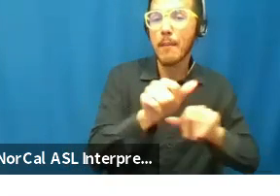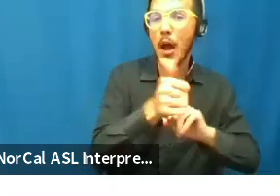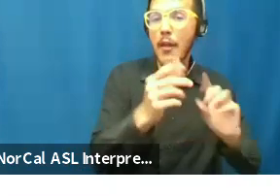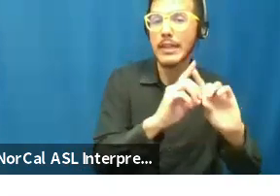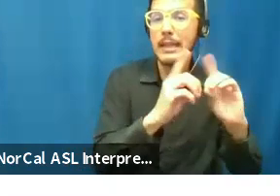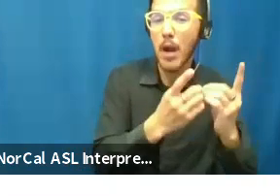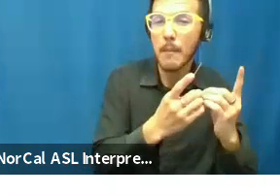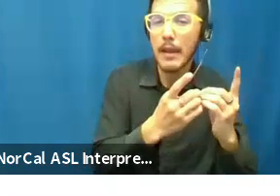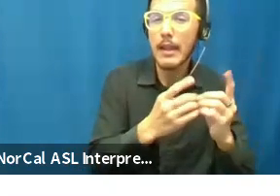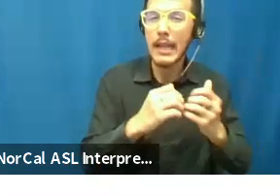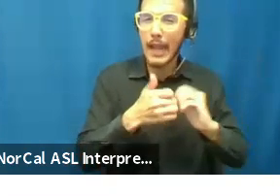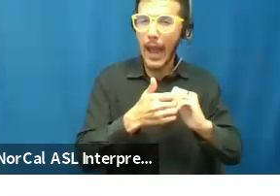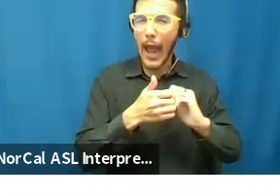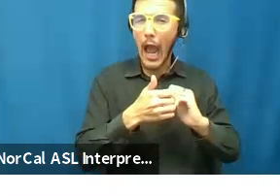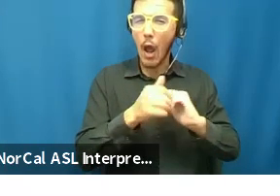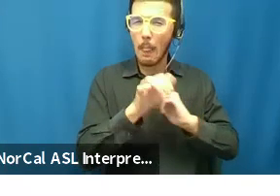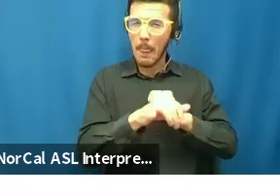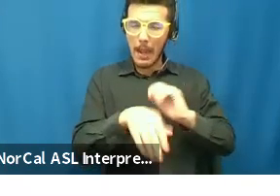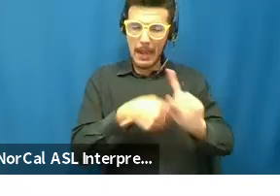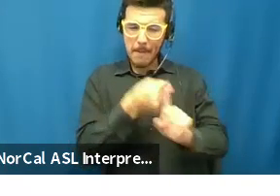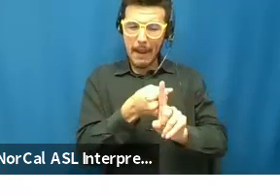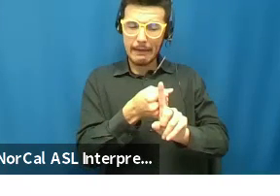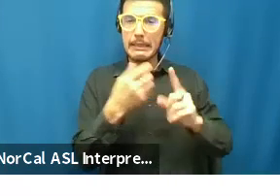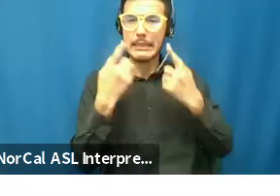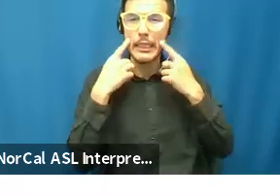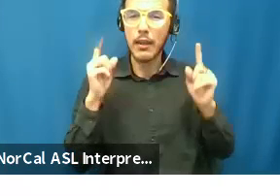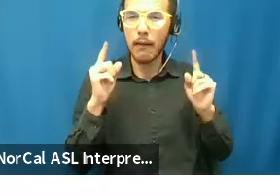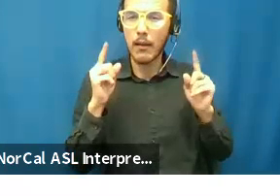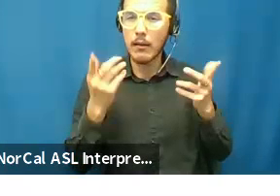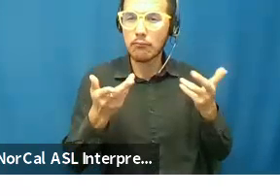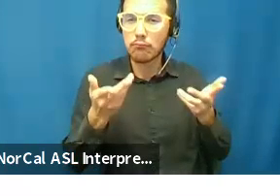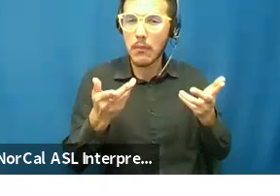success for some of these initiatives. If they didn't have buy in from other departments they